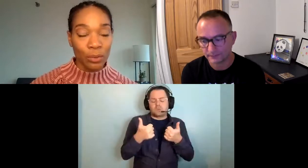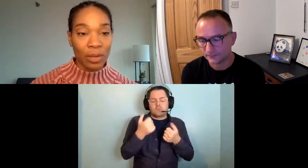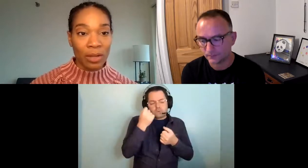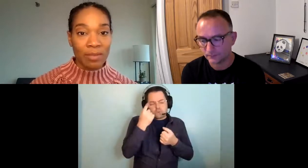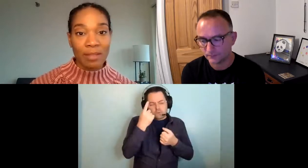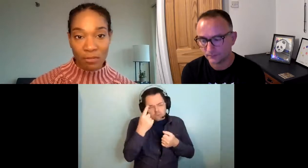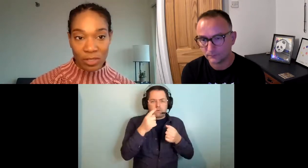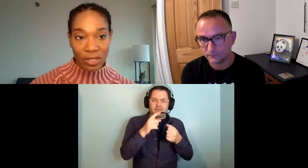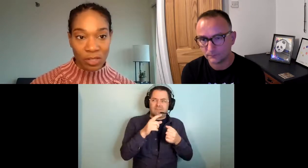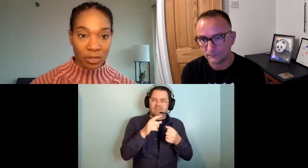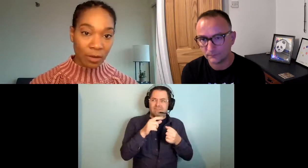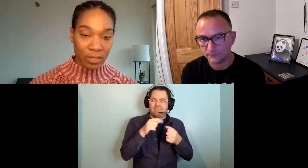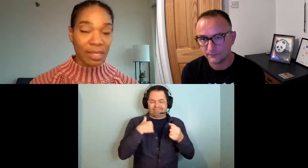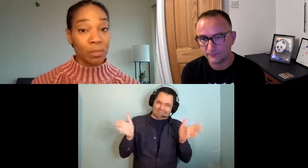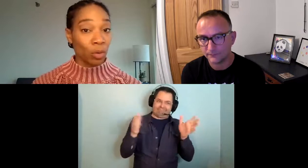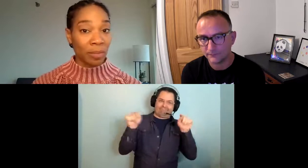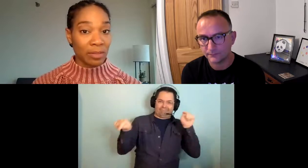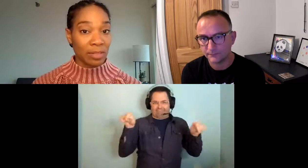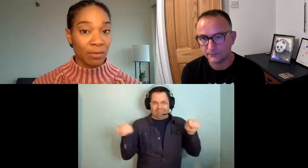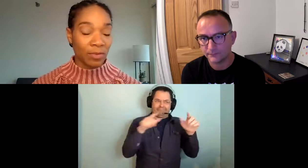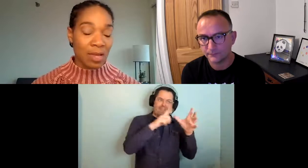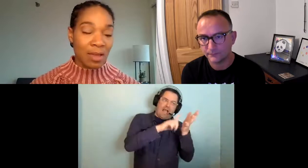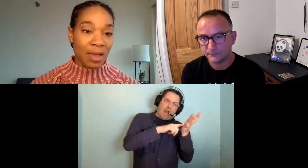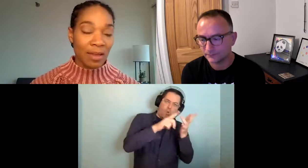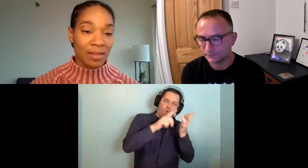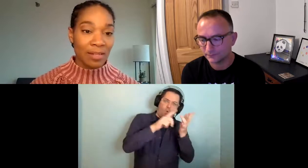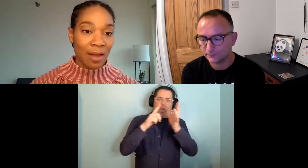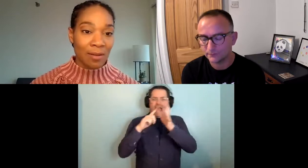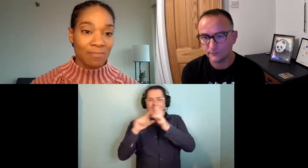language of my identity but explained how it fits on